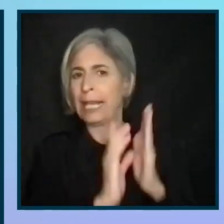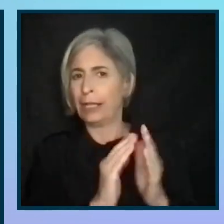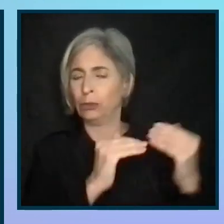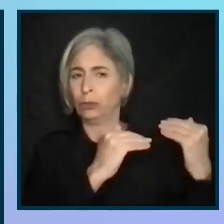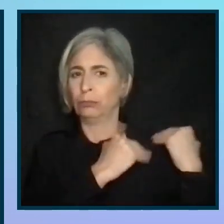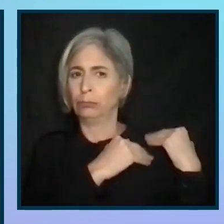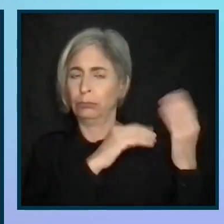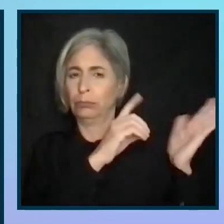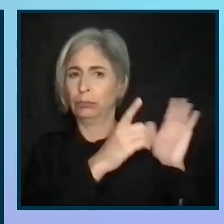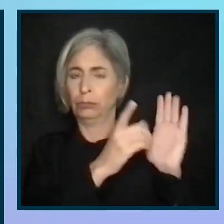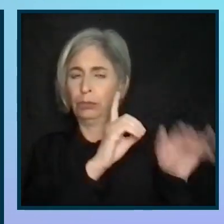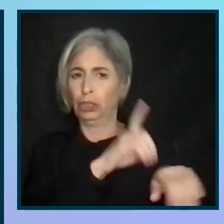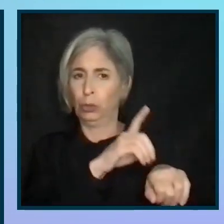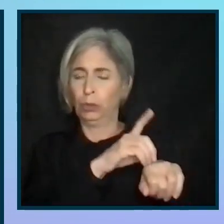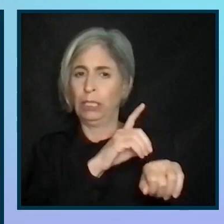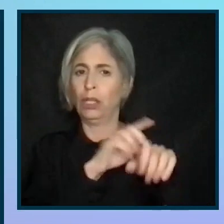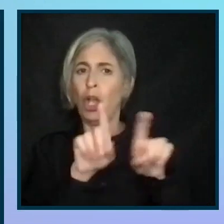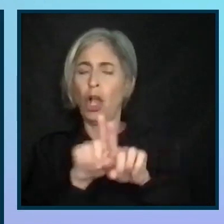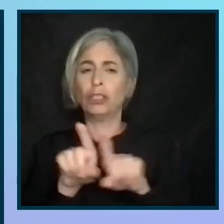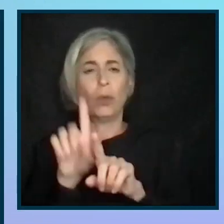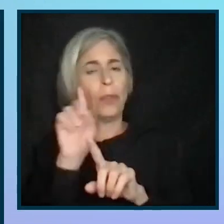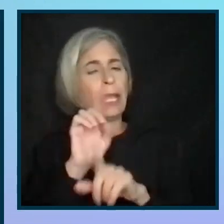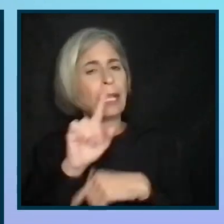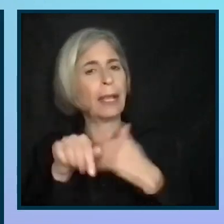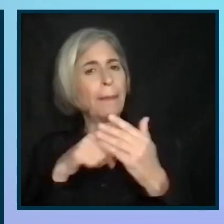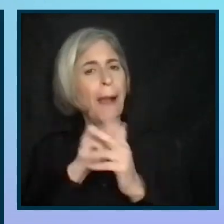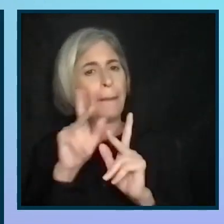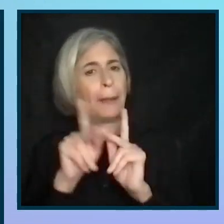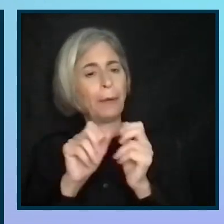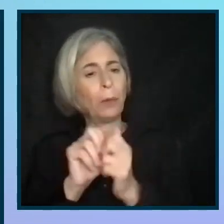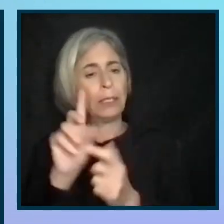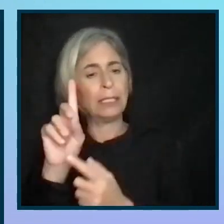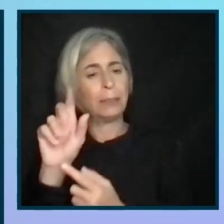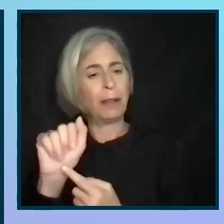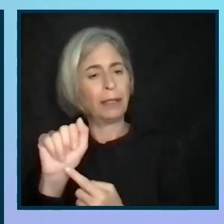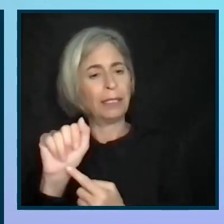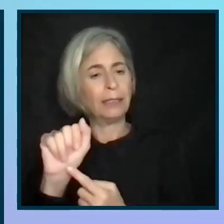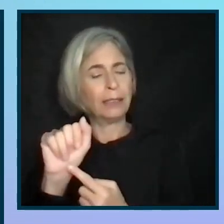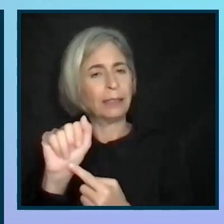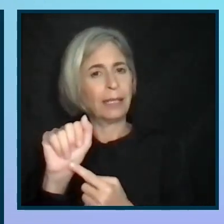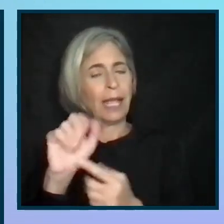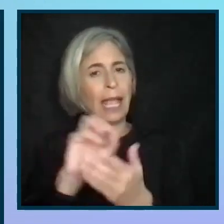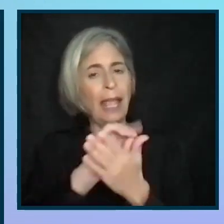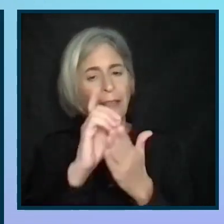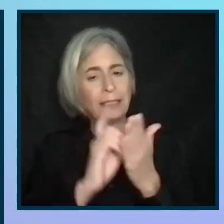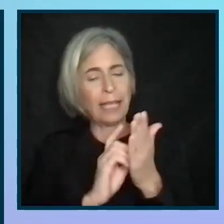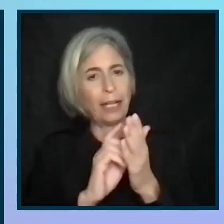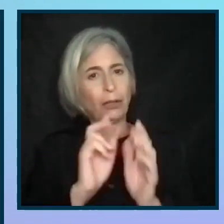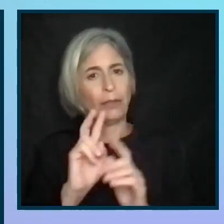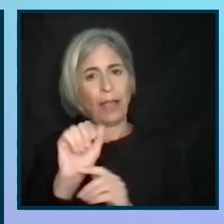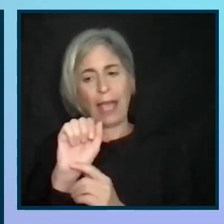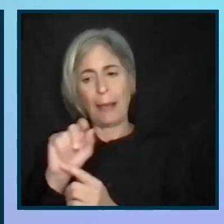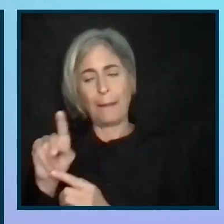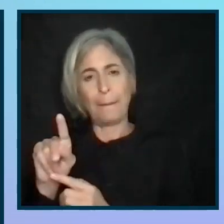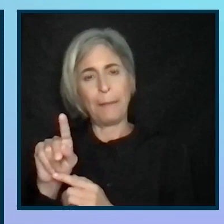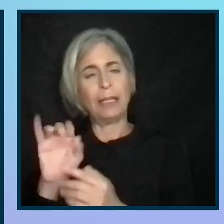to also think about people with disabilities in, as they design their application to bring people with disabilities,